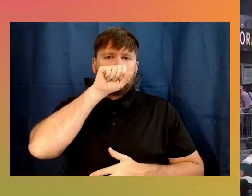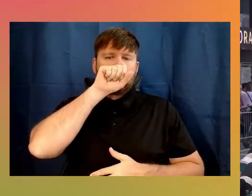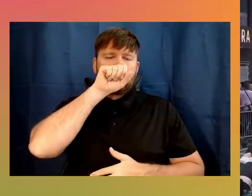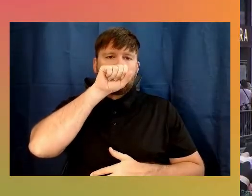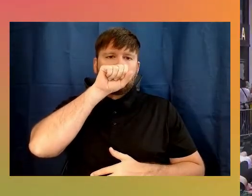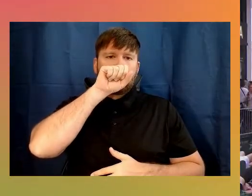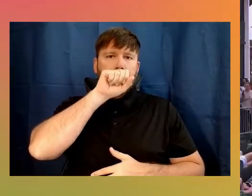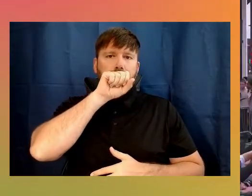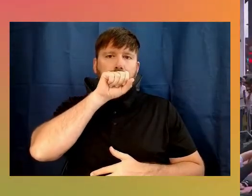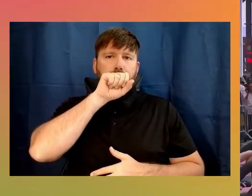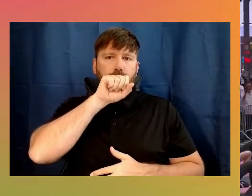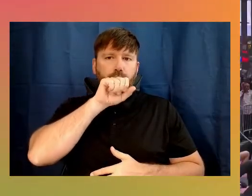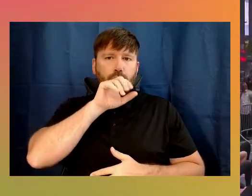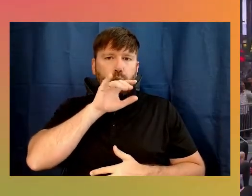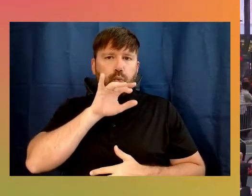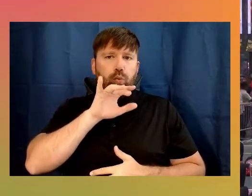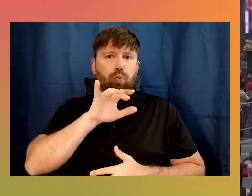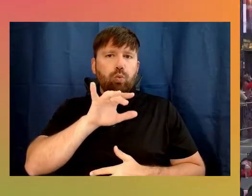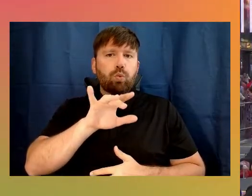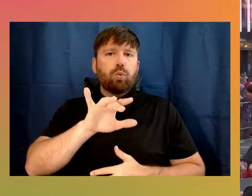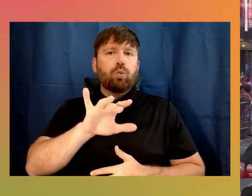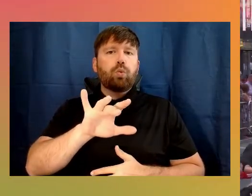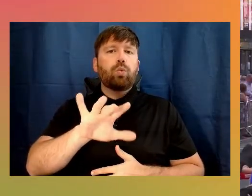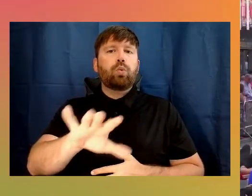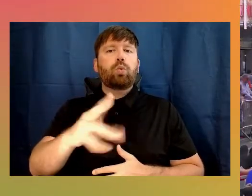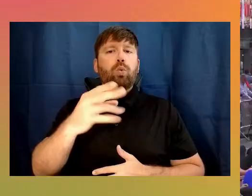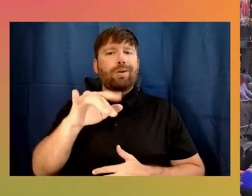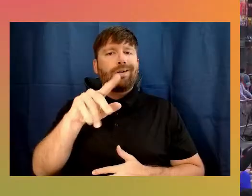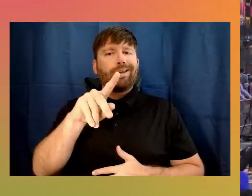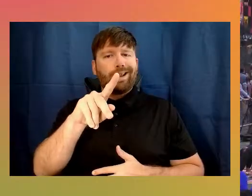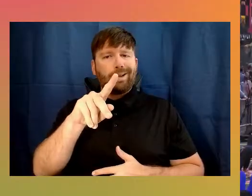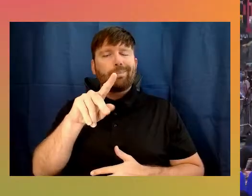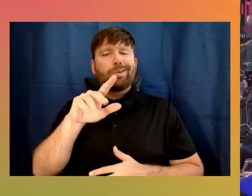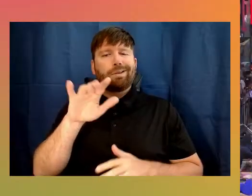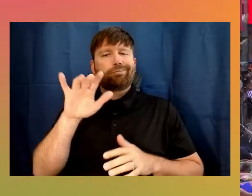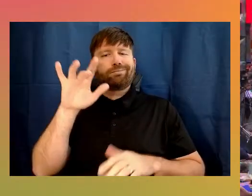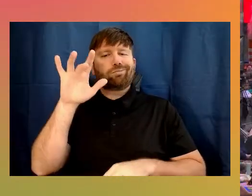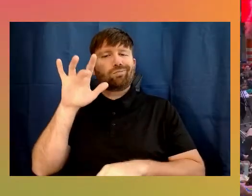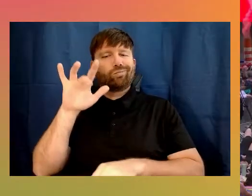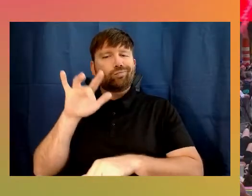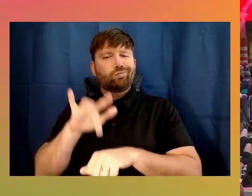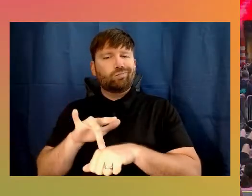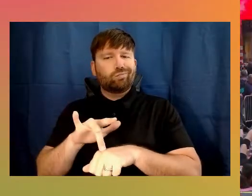TAKE ONE MORE BREATH IN HERE.